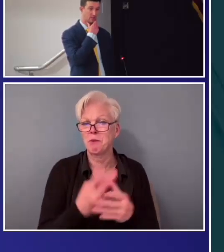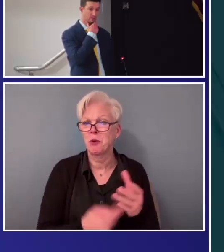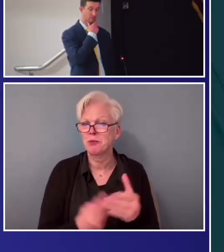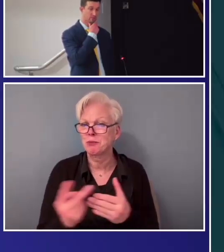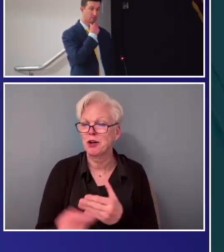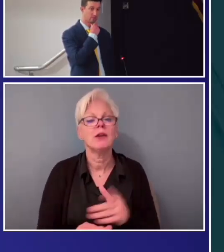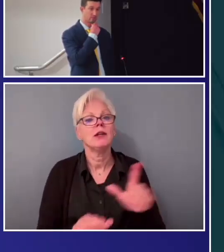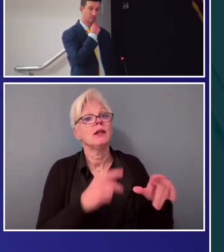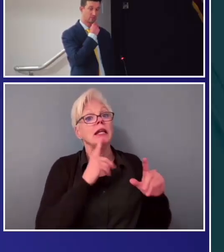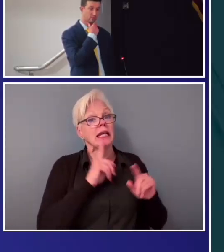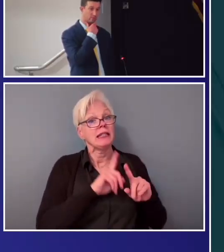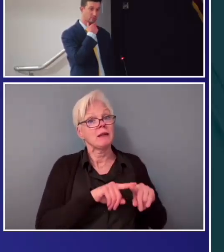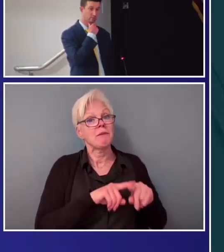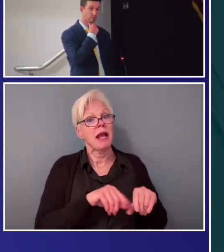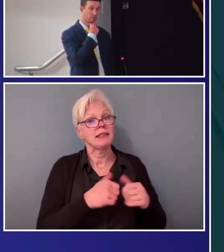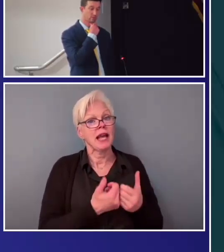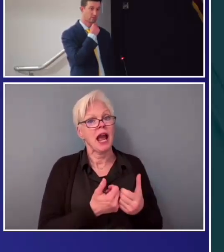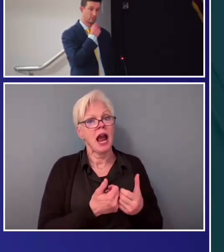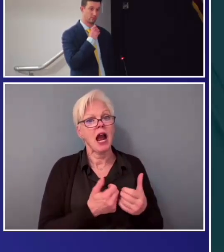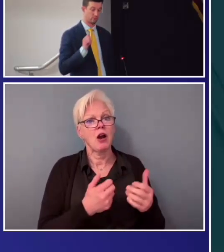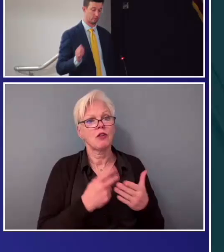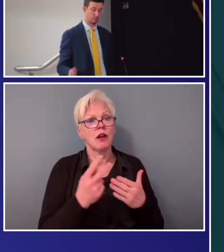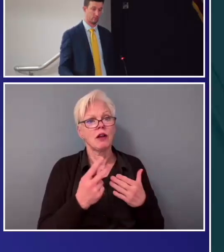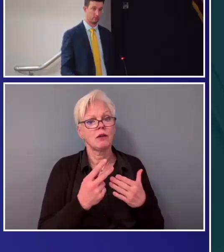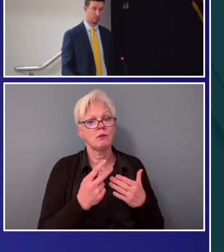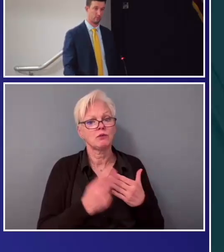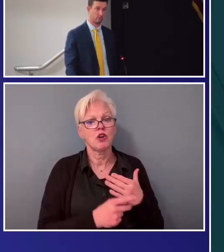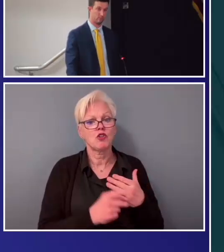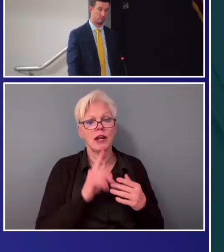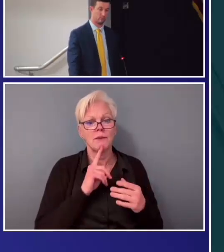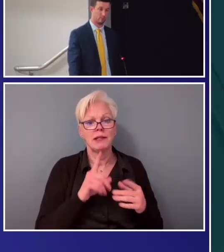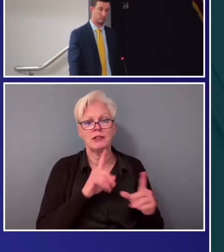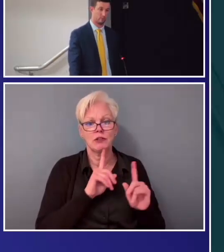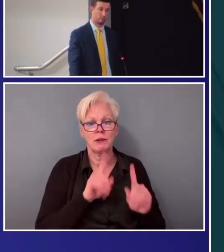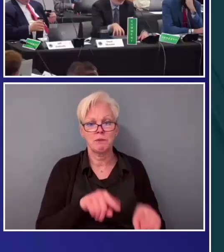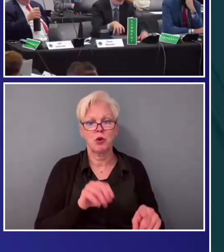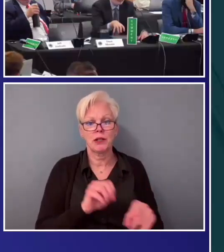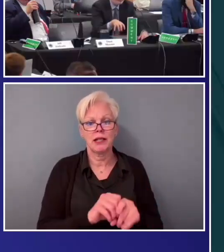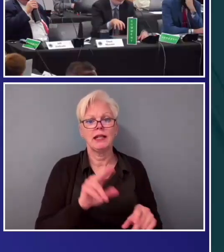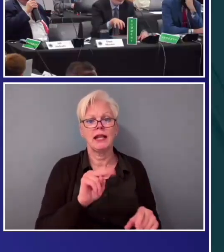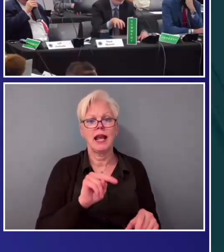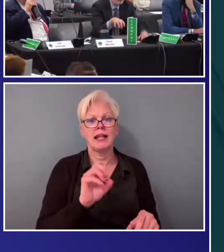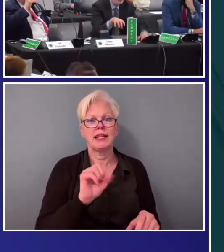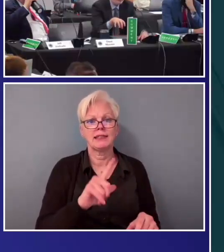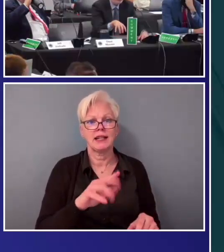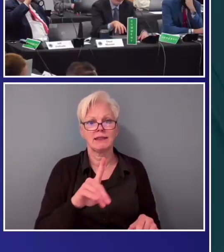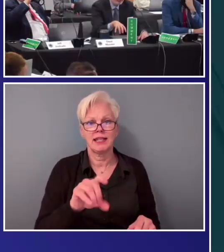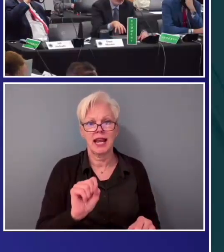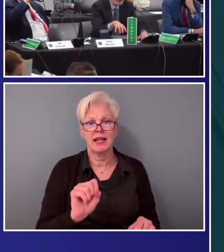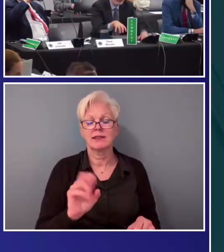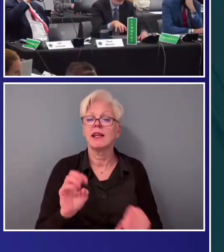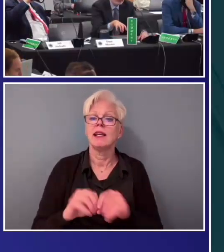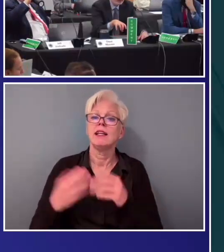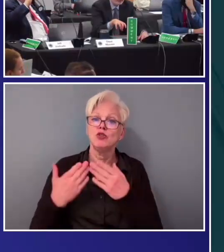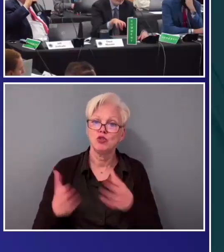programs are reported in the National Student Loan Data System, NSLDS, and generally speaking,